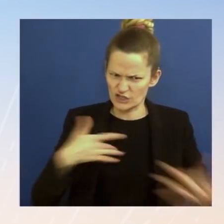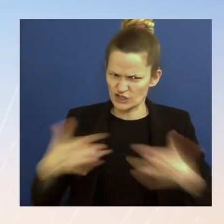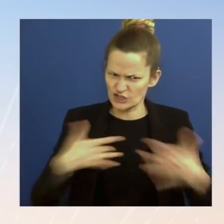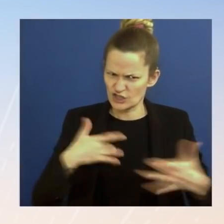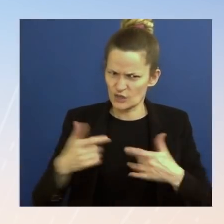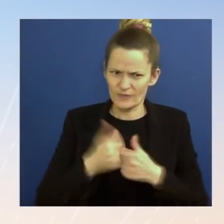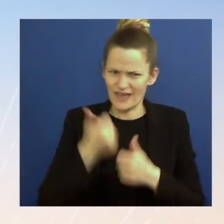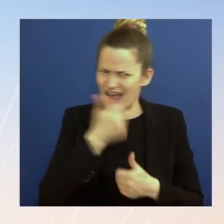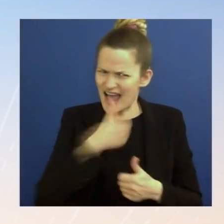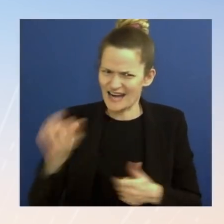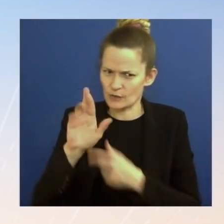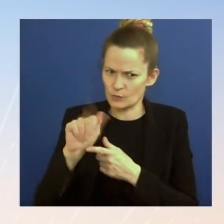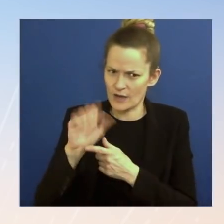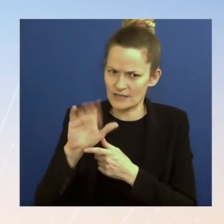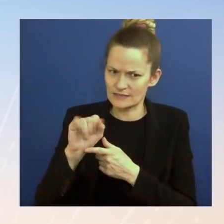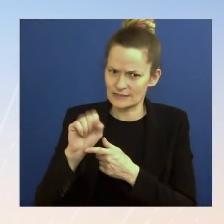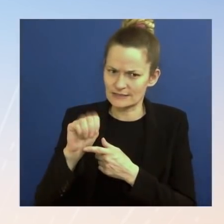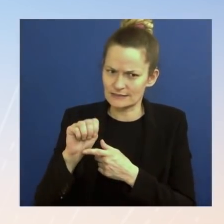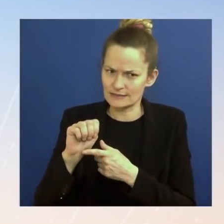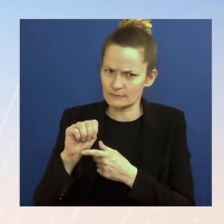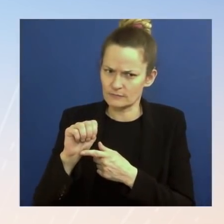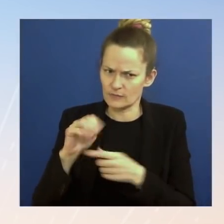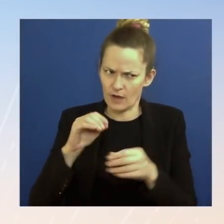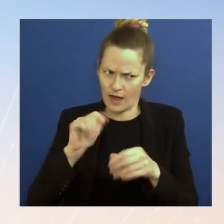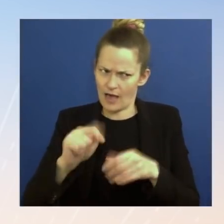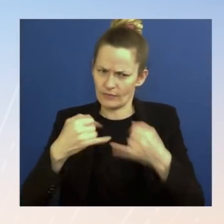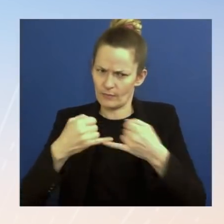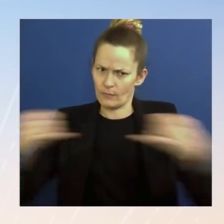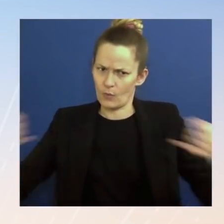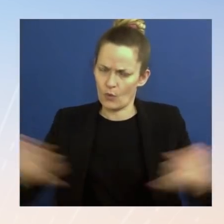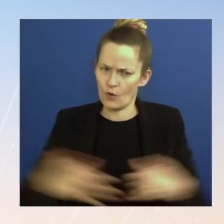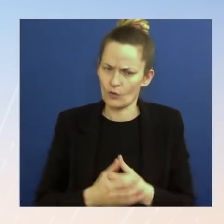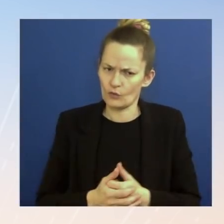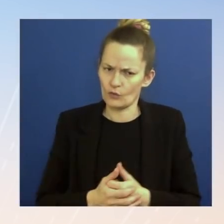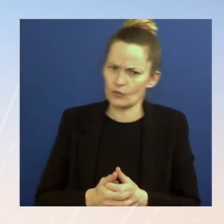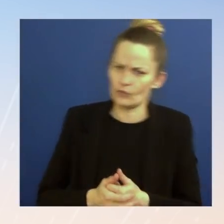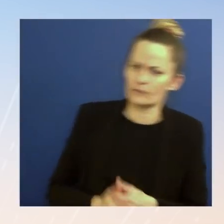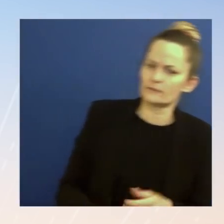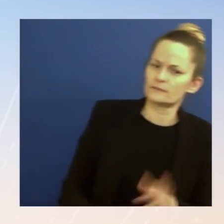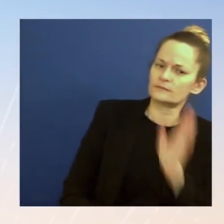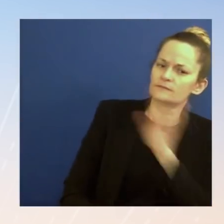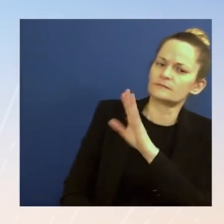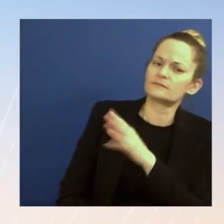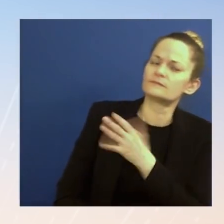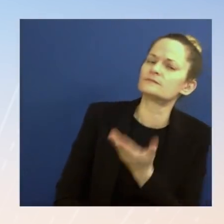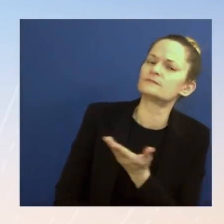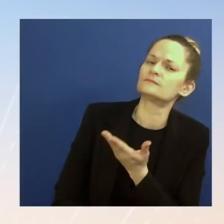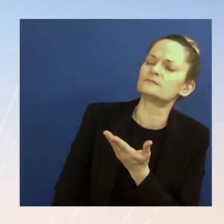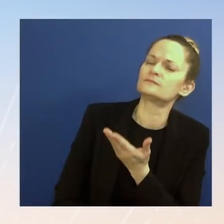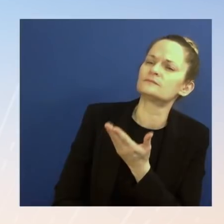I'm trying to understand where you're trying -- your endgame in Ukraine. You're not going there. You're not sending troops there.